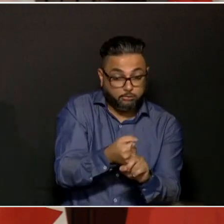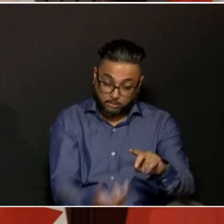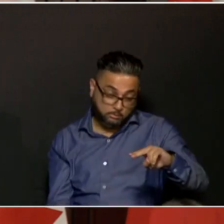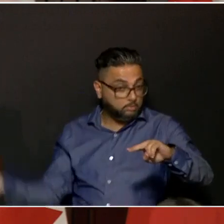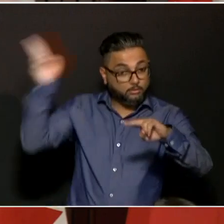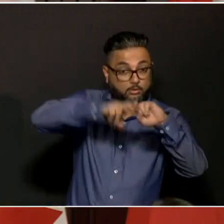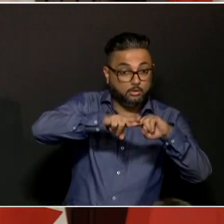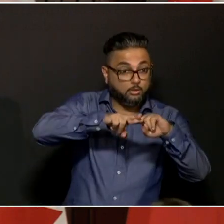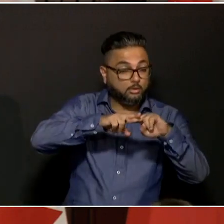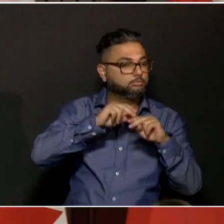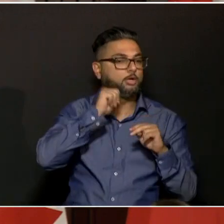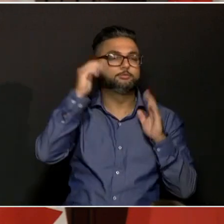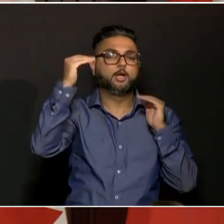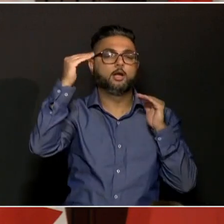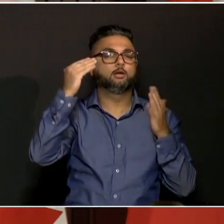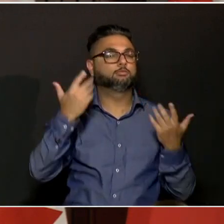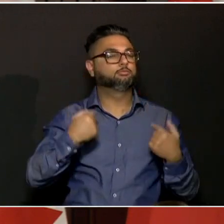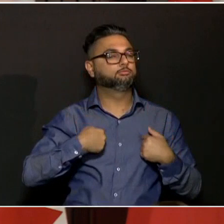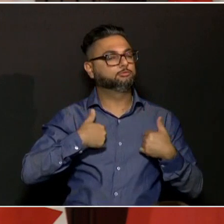it hit us like a tonne of bricks,